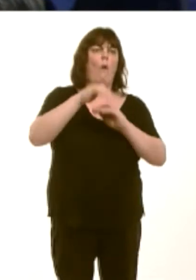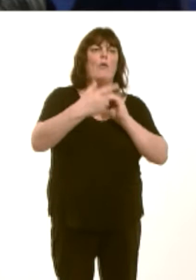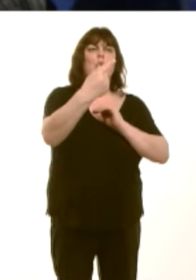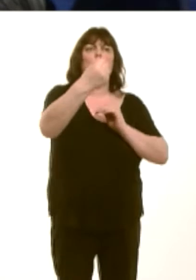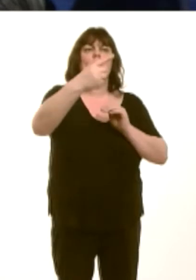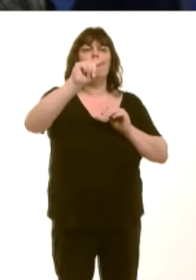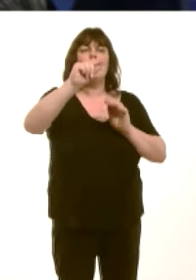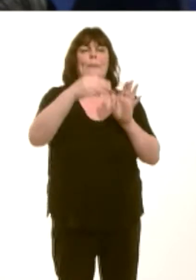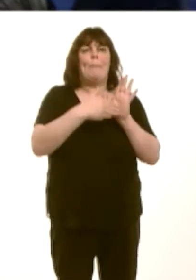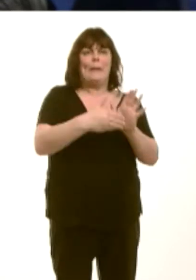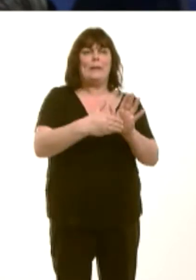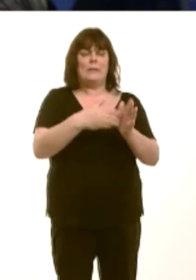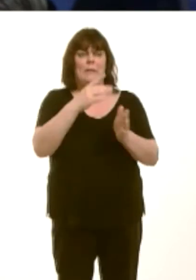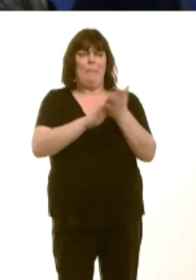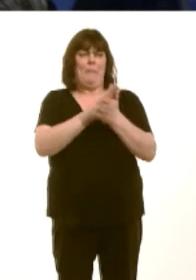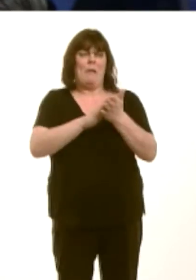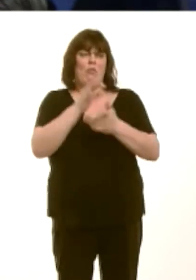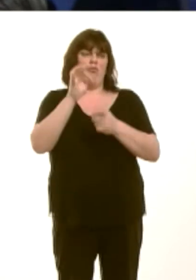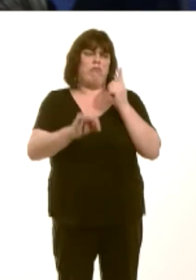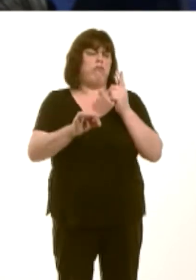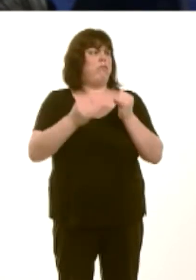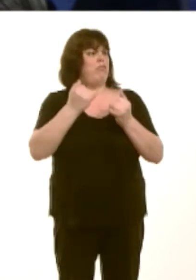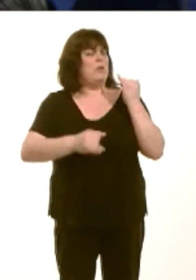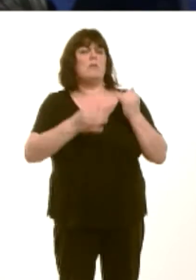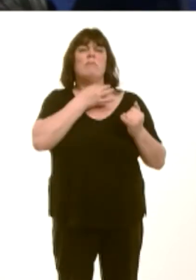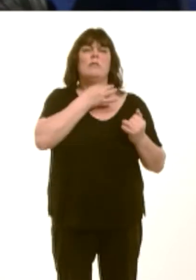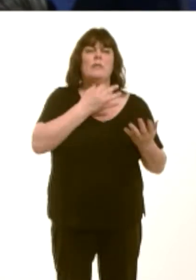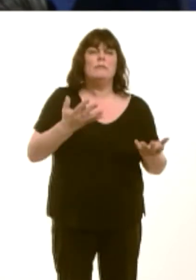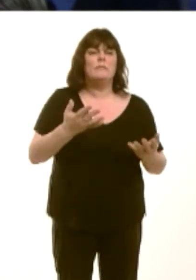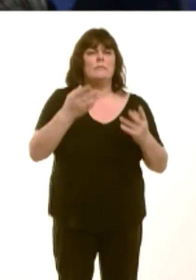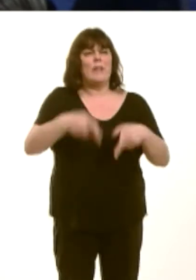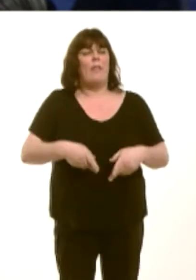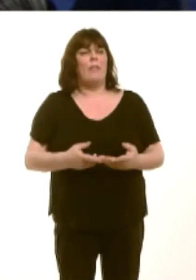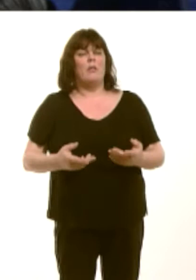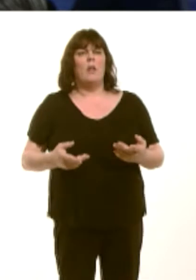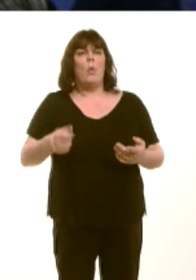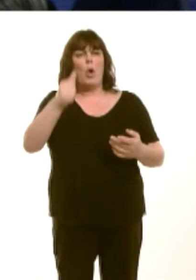With Ysbyty Gwynedd and Wrexham Maelor Hospital being more than 45 km away, and certainly